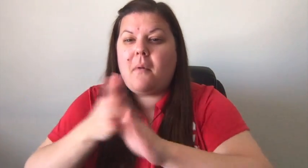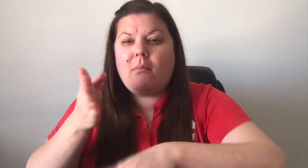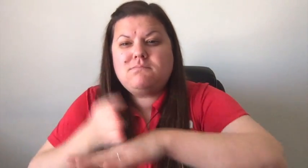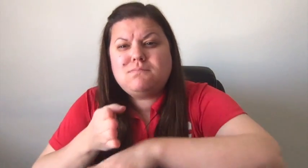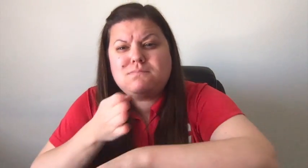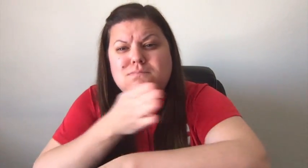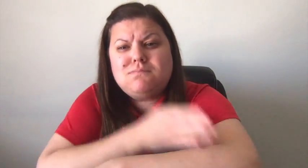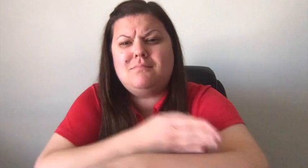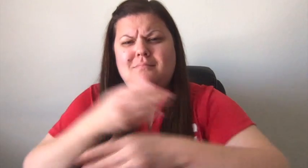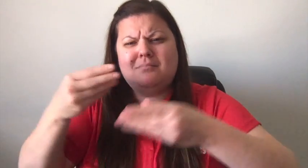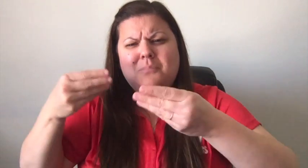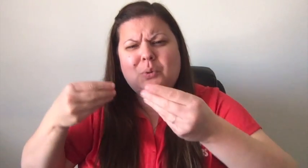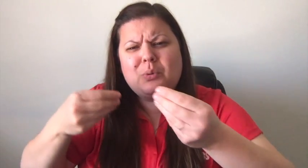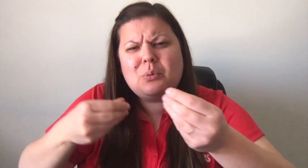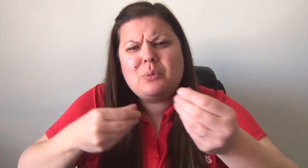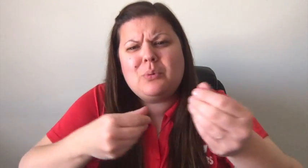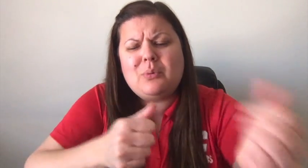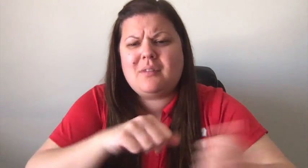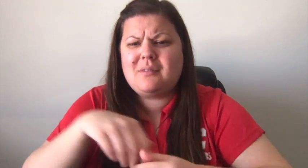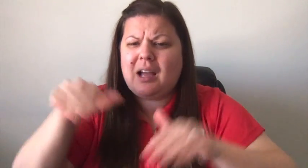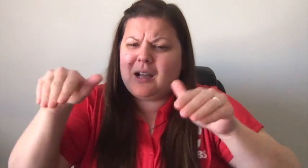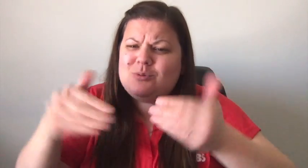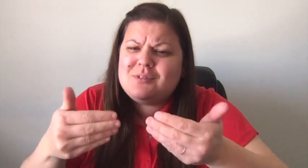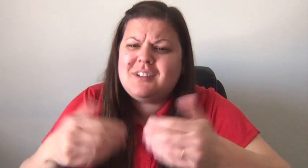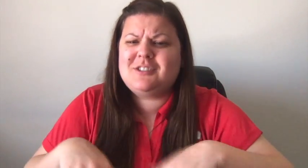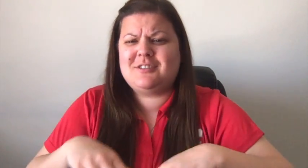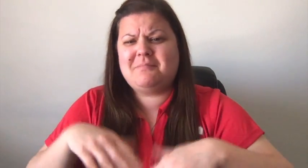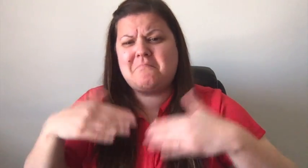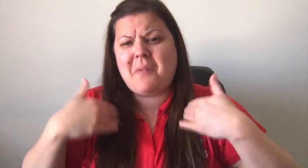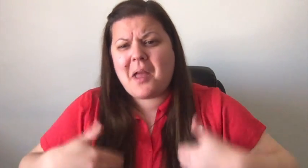essays greatly improved their introduction. The body